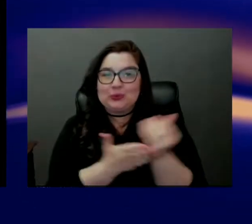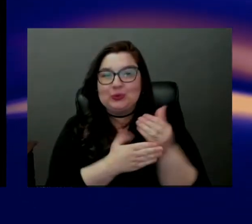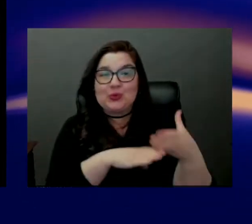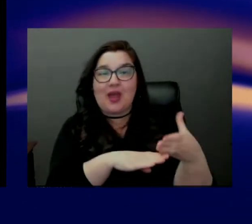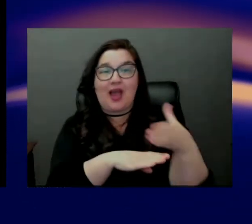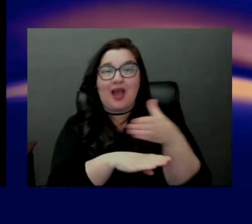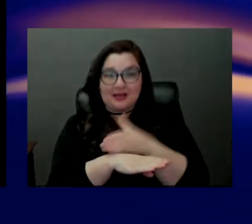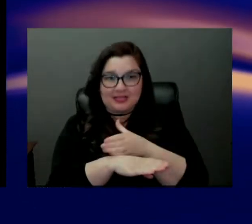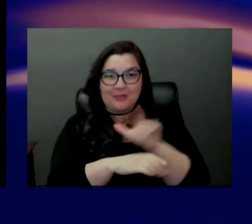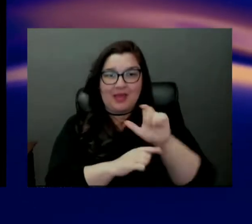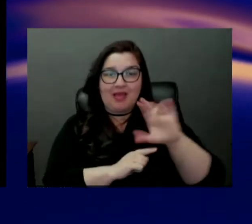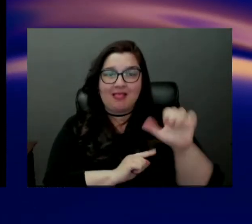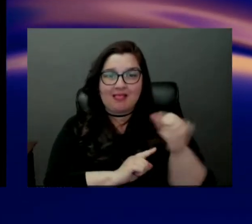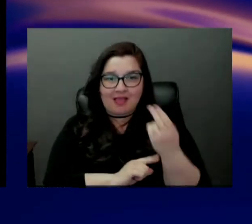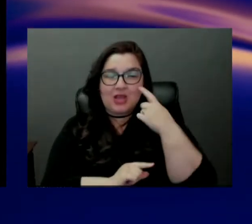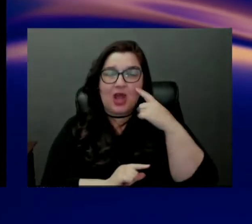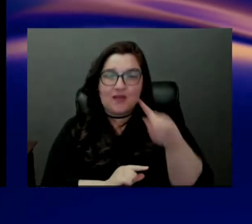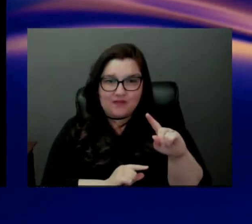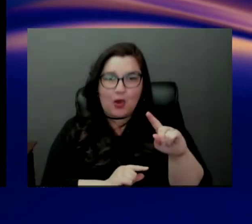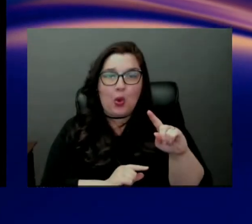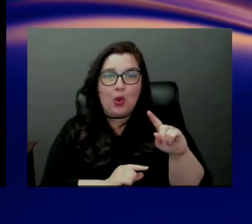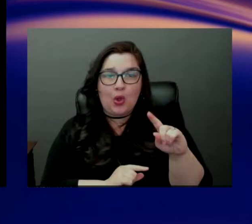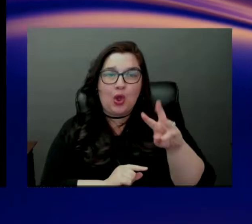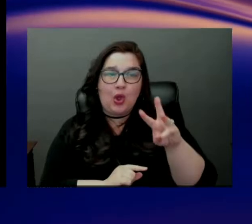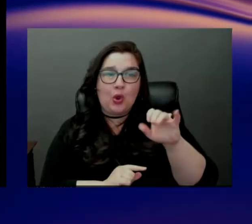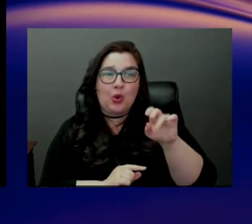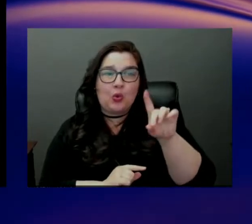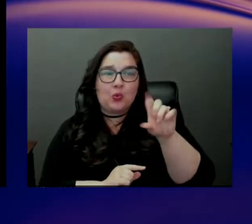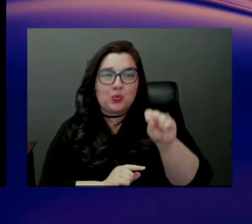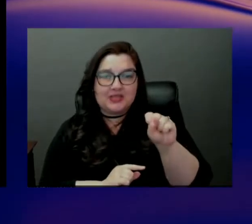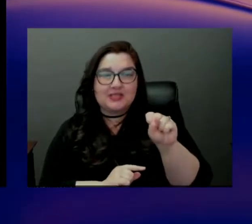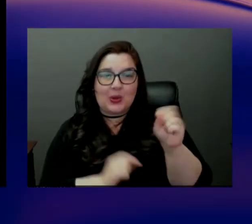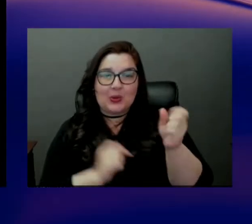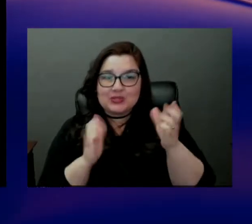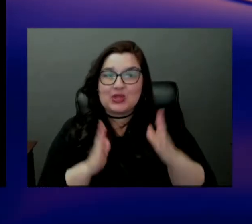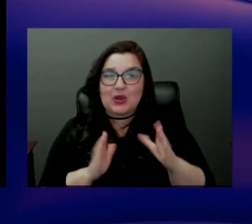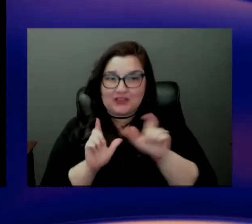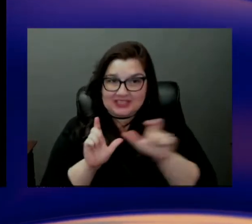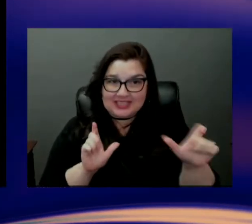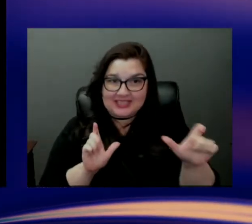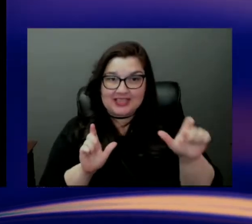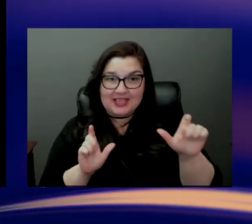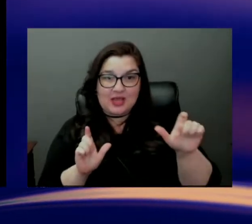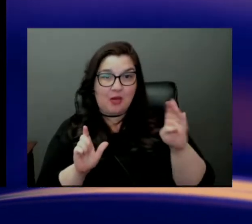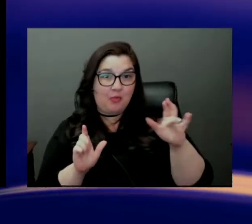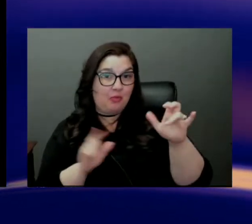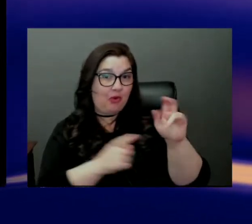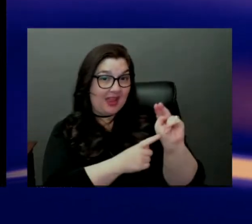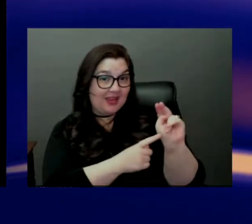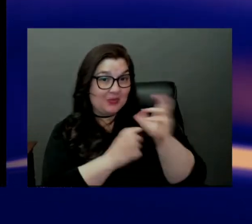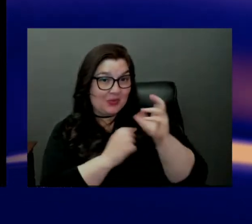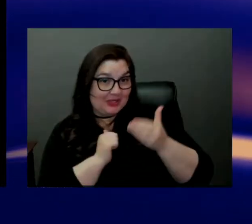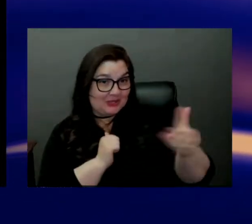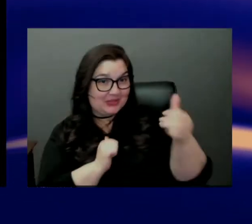for Windows server instances. And to do that, I'm joined by my co-host, Brian. Brian, do you wanna introduce yourself? Hey, my name is Brian,